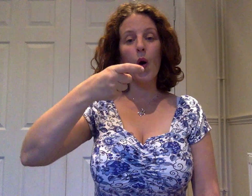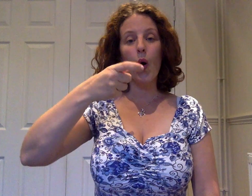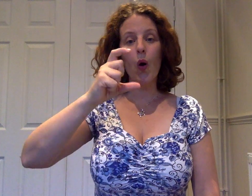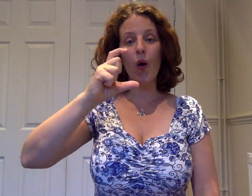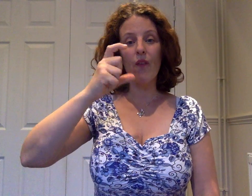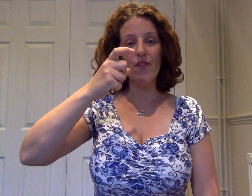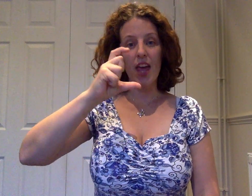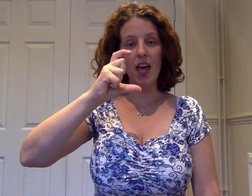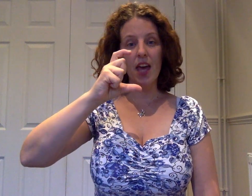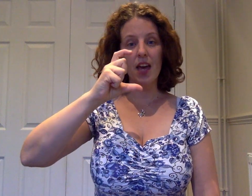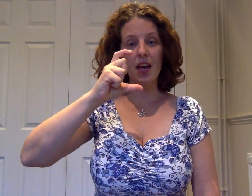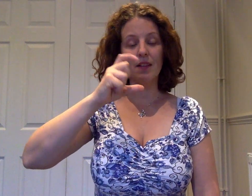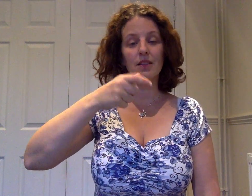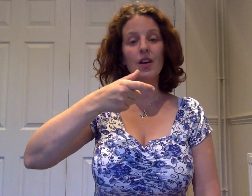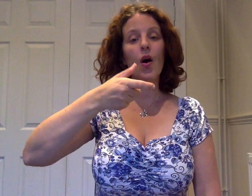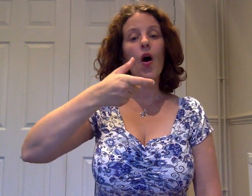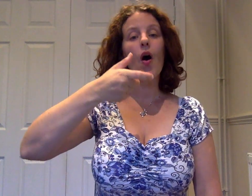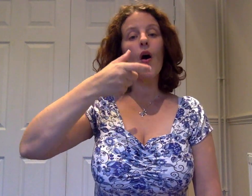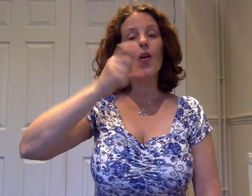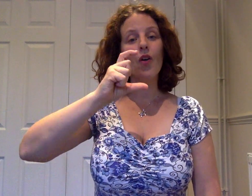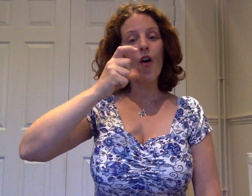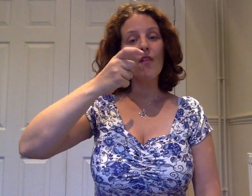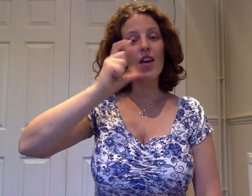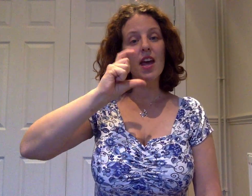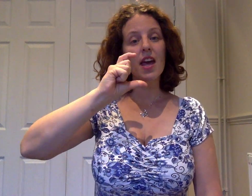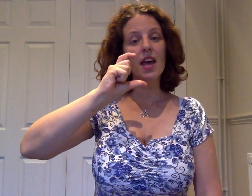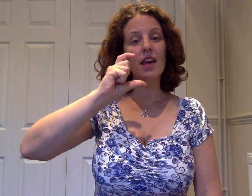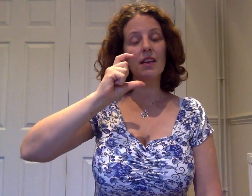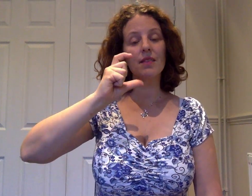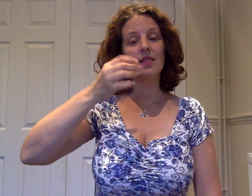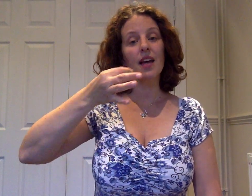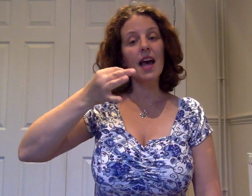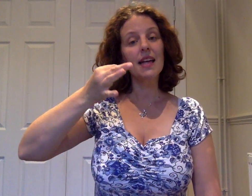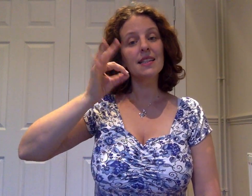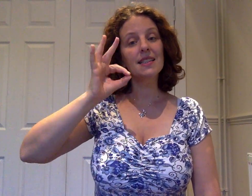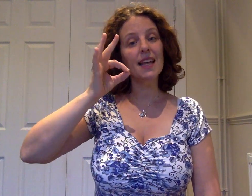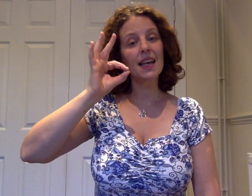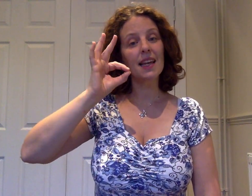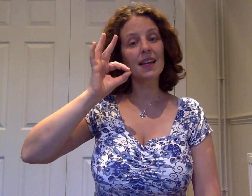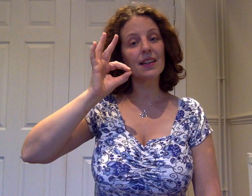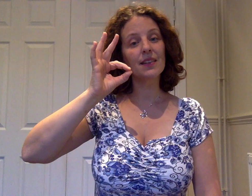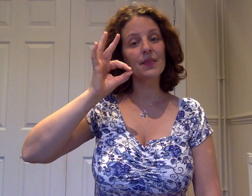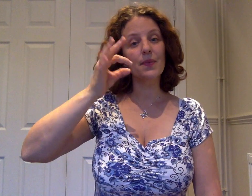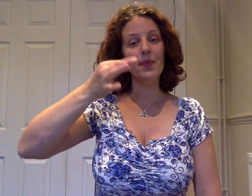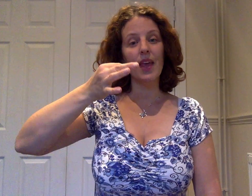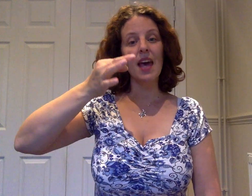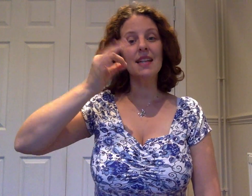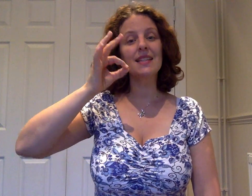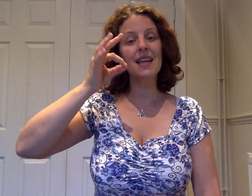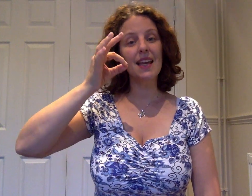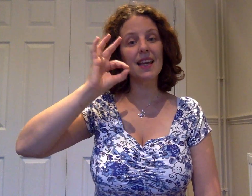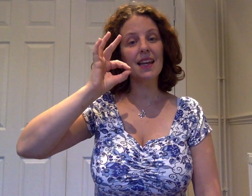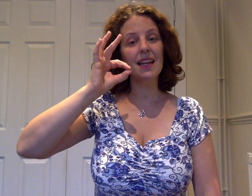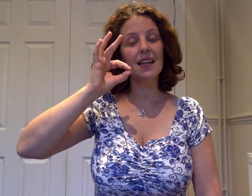Coffee Tea